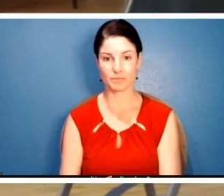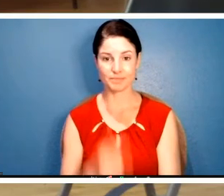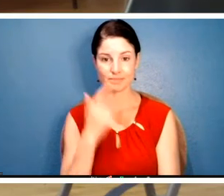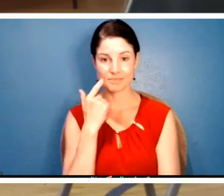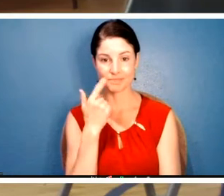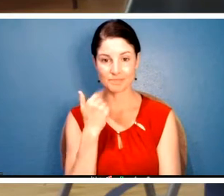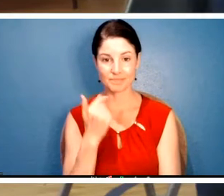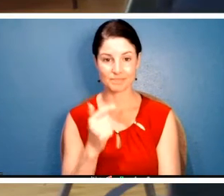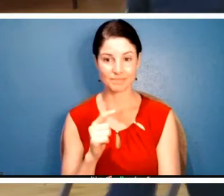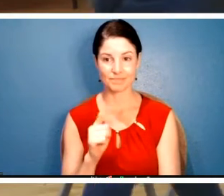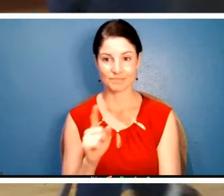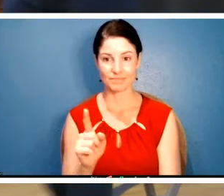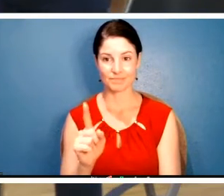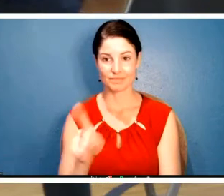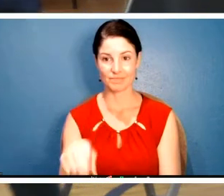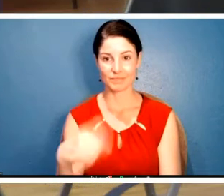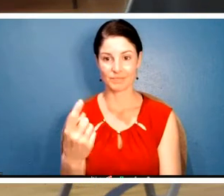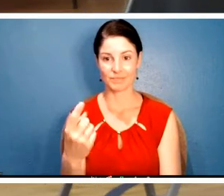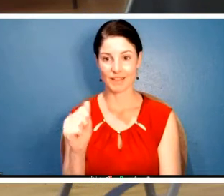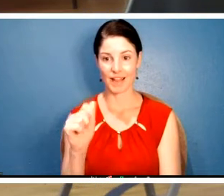SacGov: it's all you it's like you're a down, we need the spotlight.